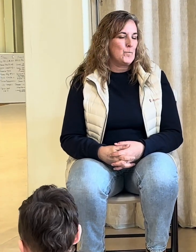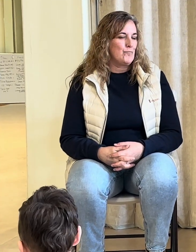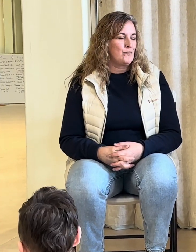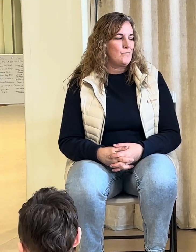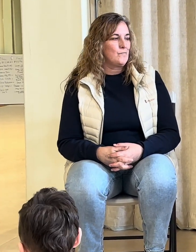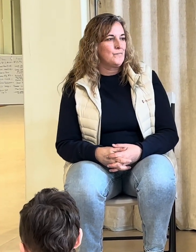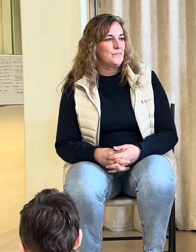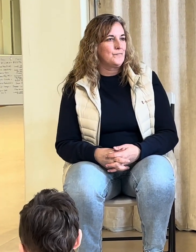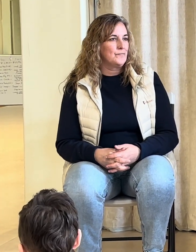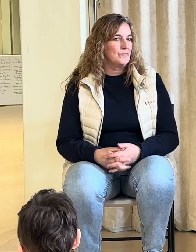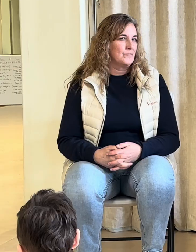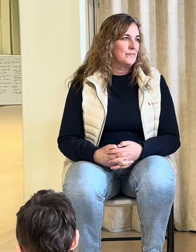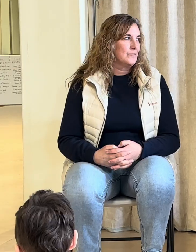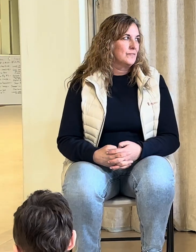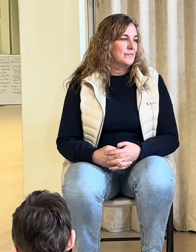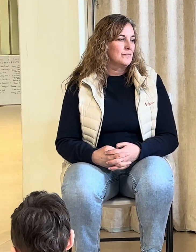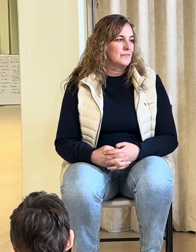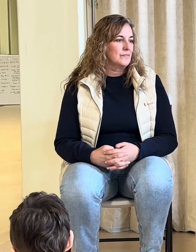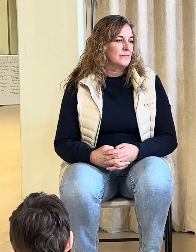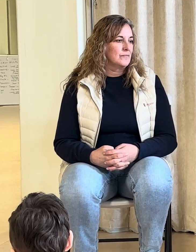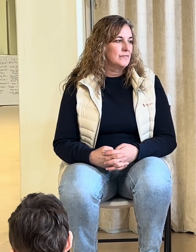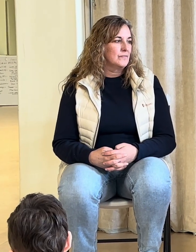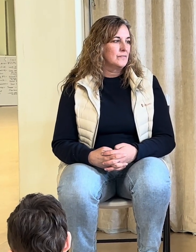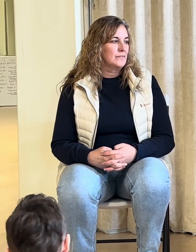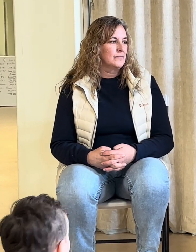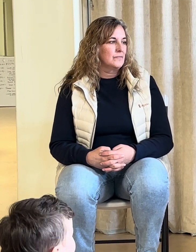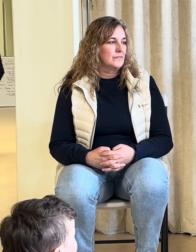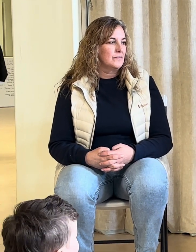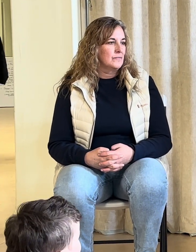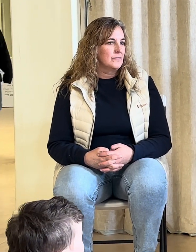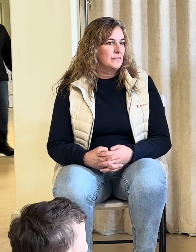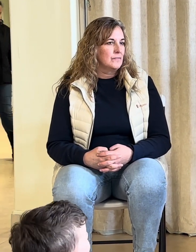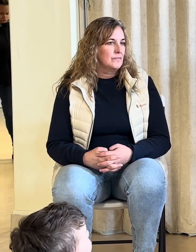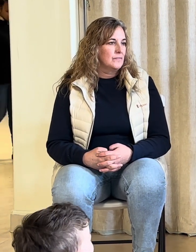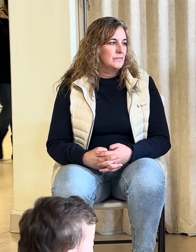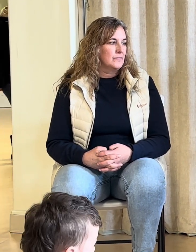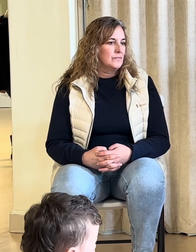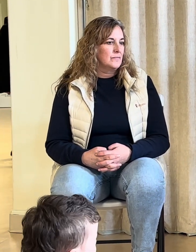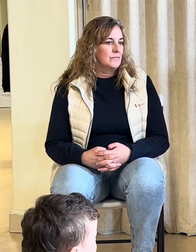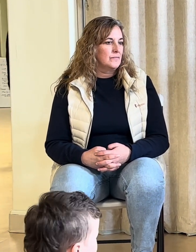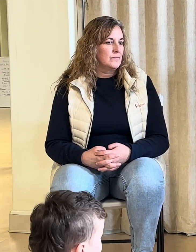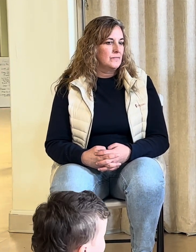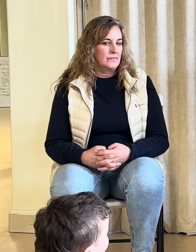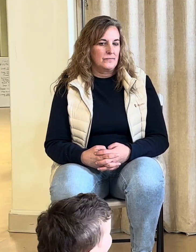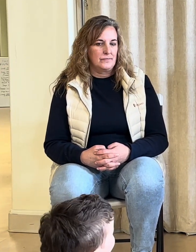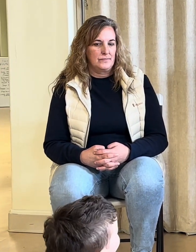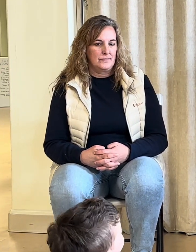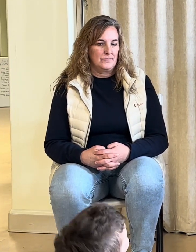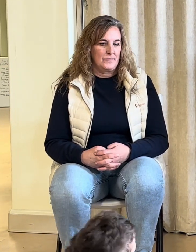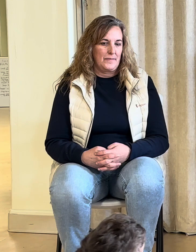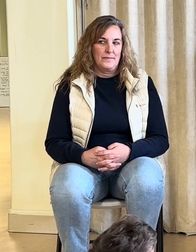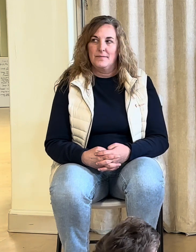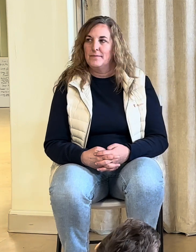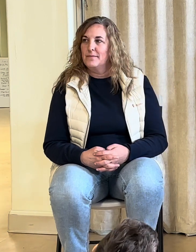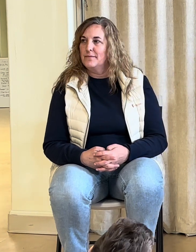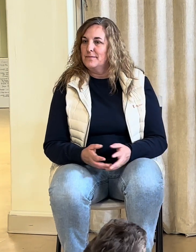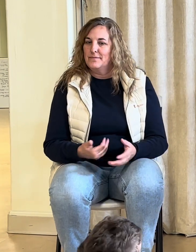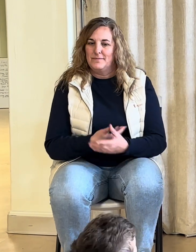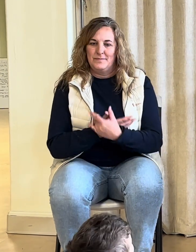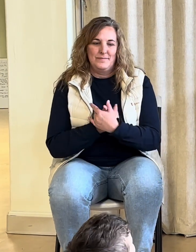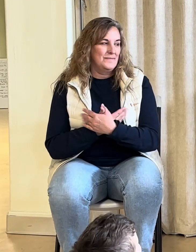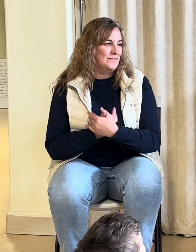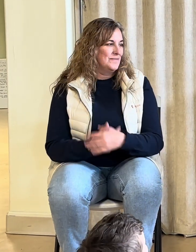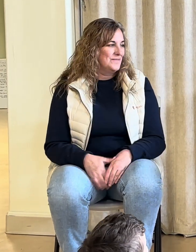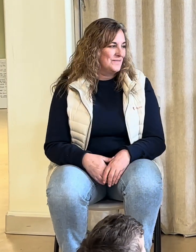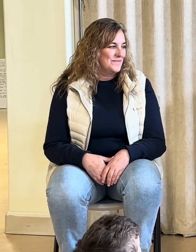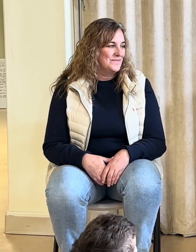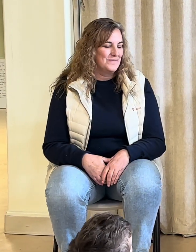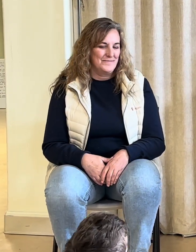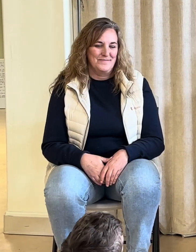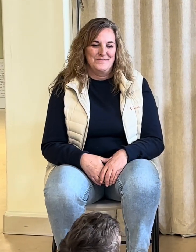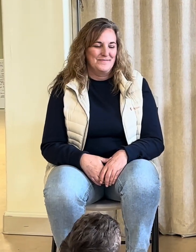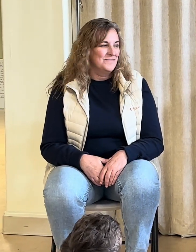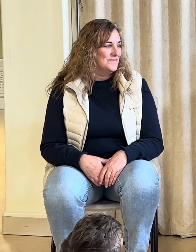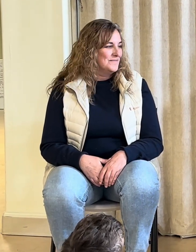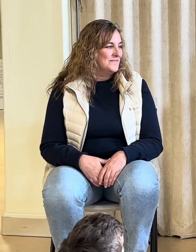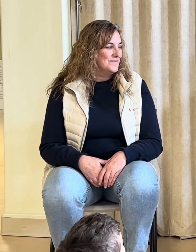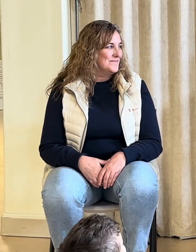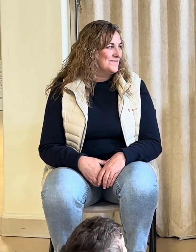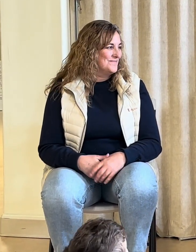see? See butterflies! Butterfly hair. It's all the rage.